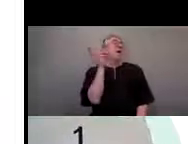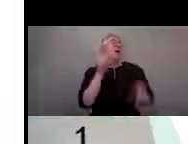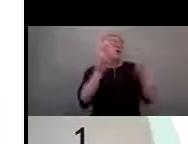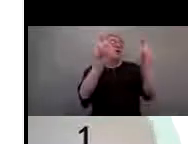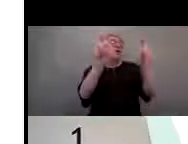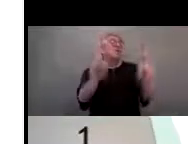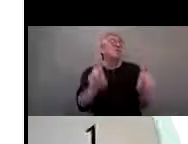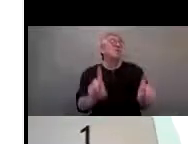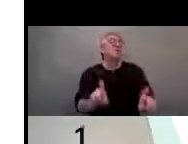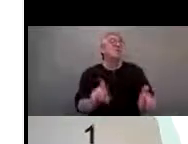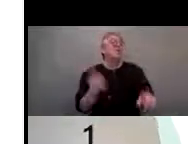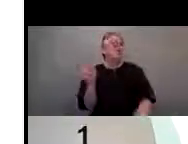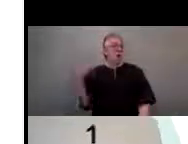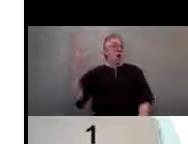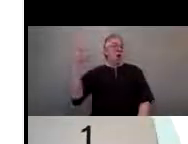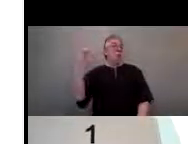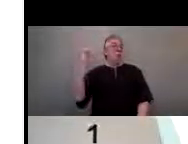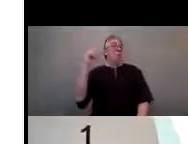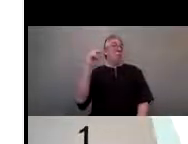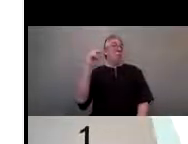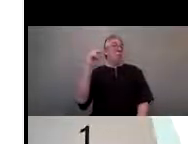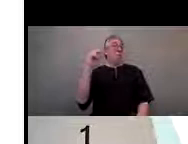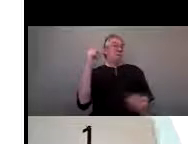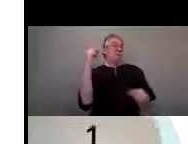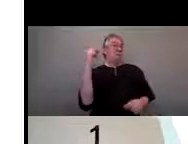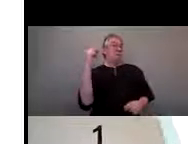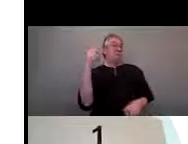. The team would want to know beyond your audiogram, what is